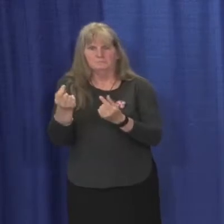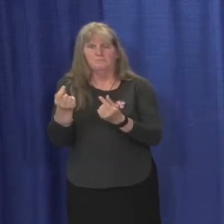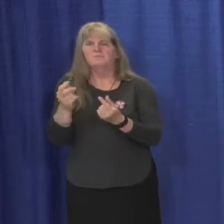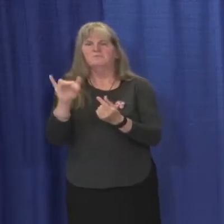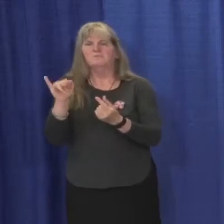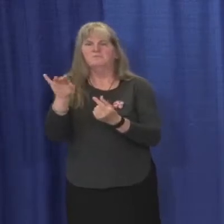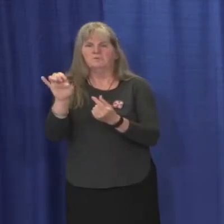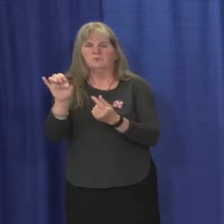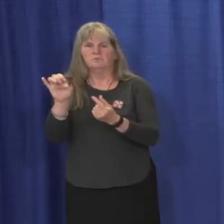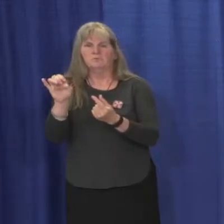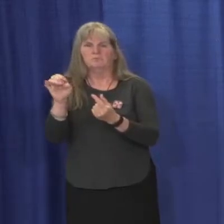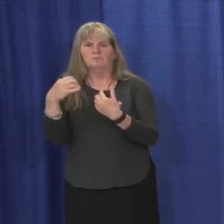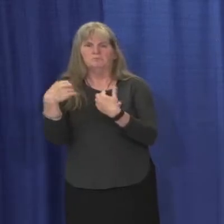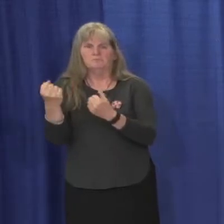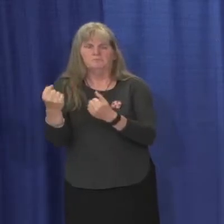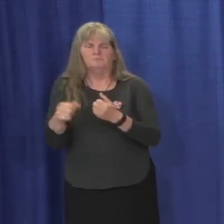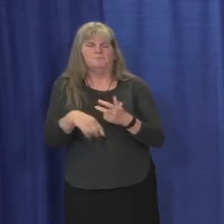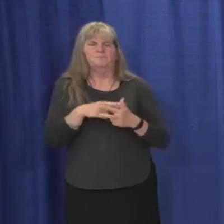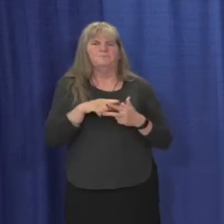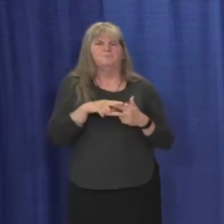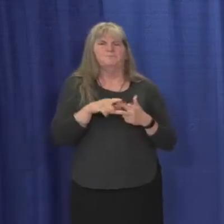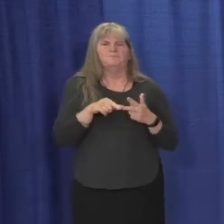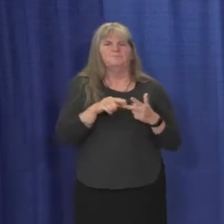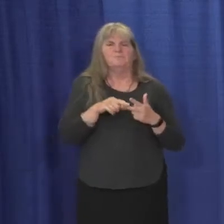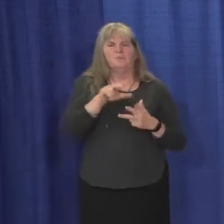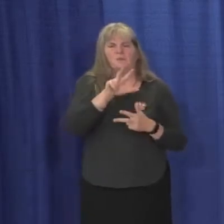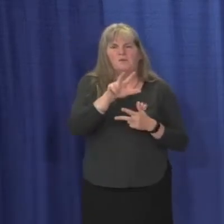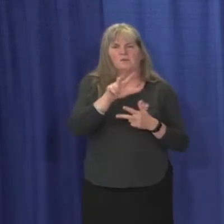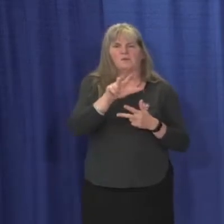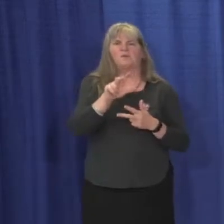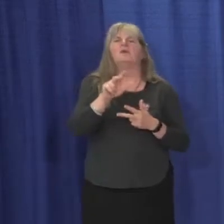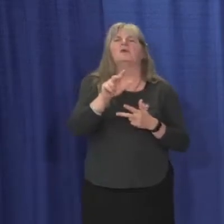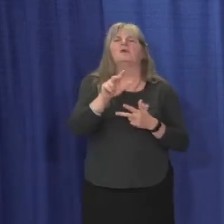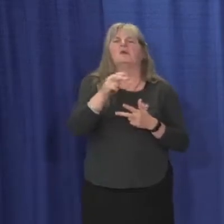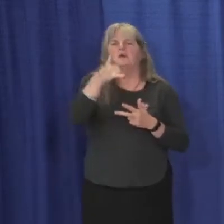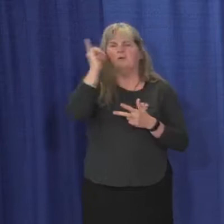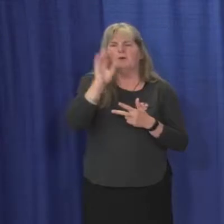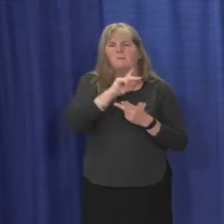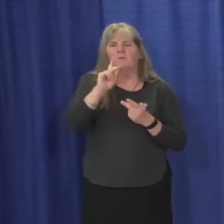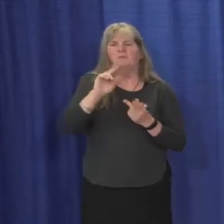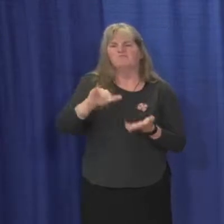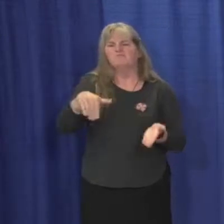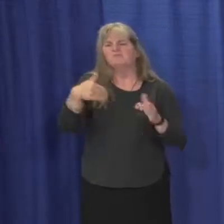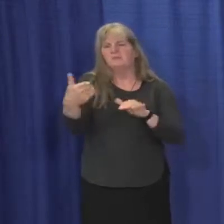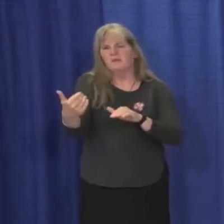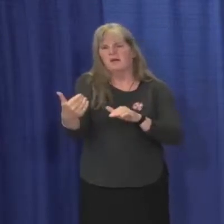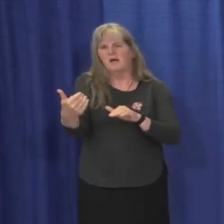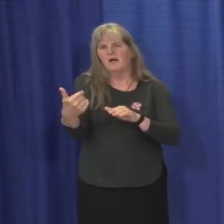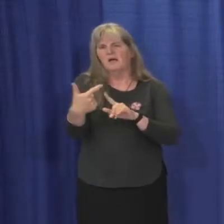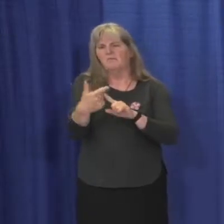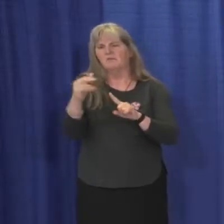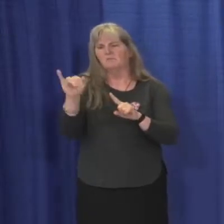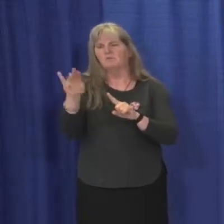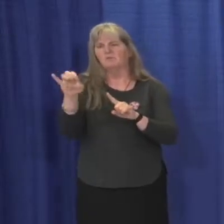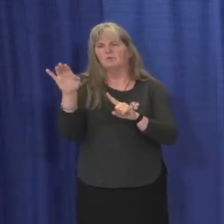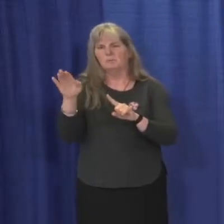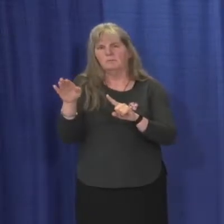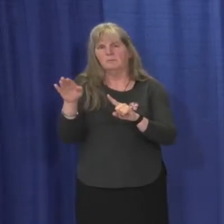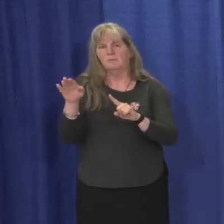have recovered since this wave again. Three Yukoners have died since